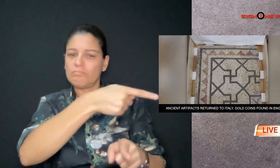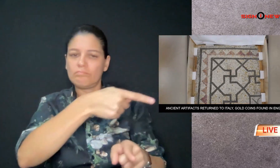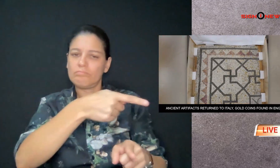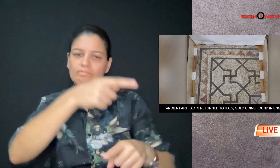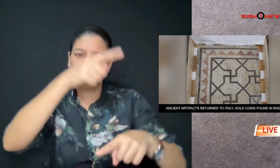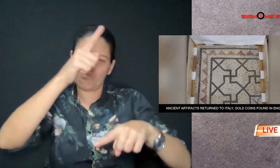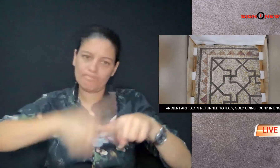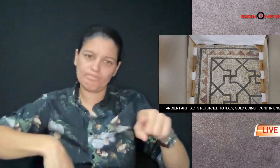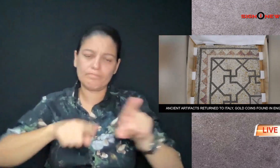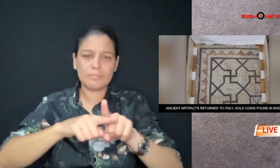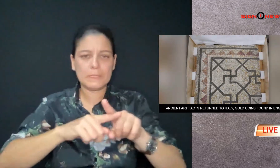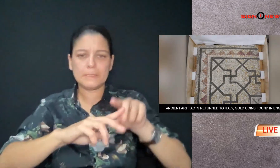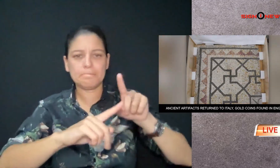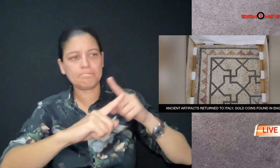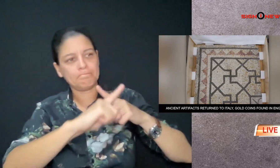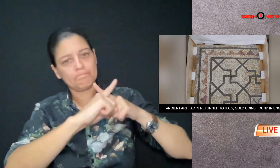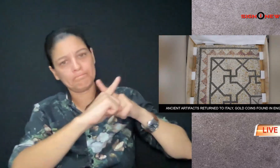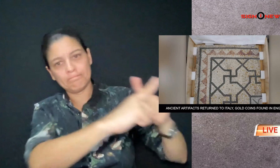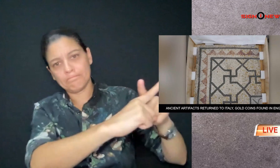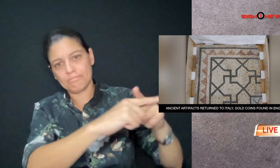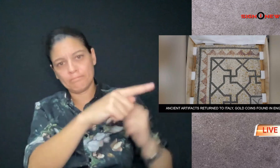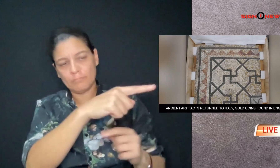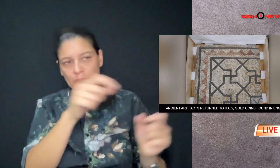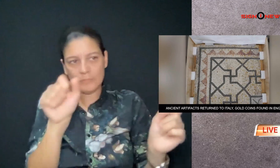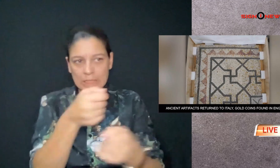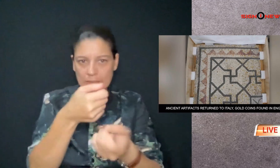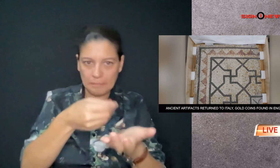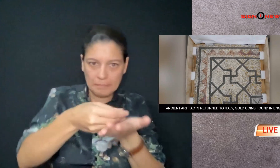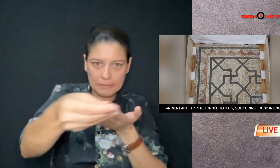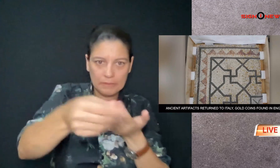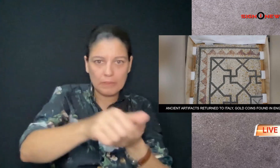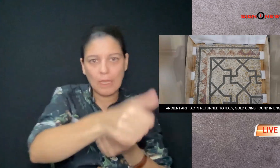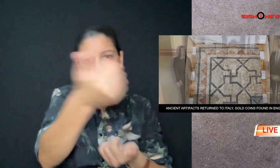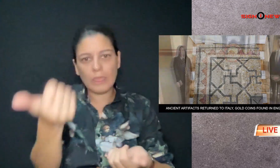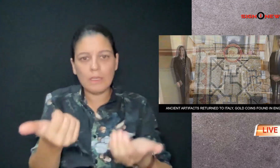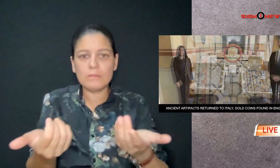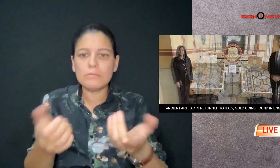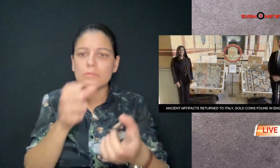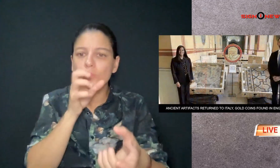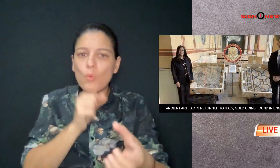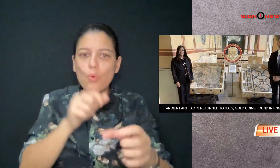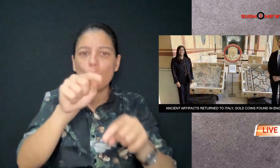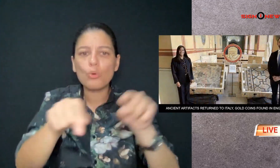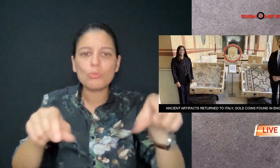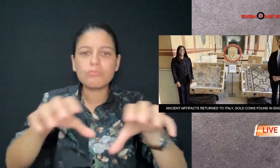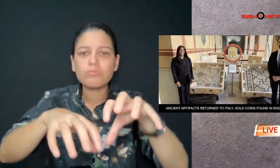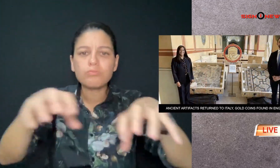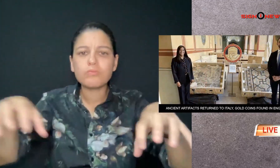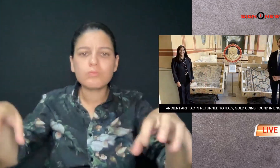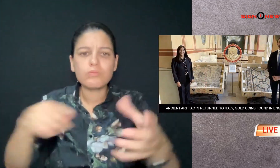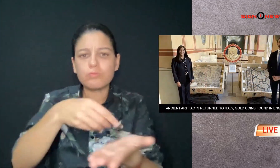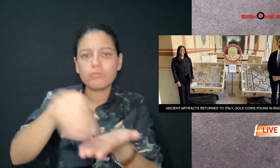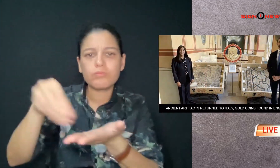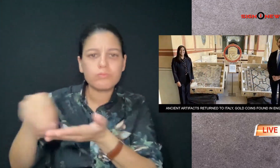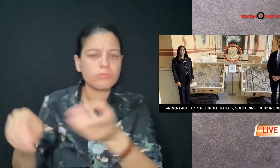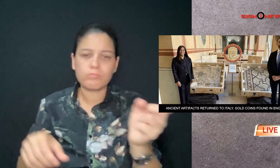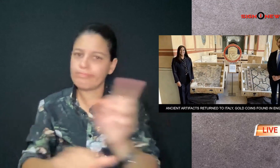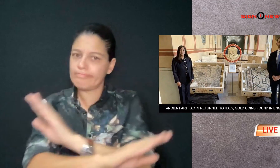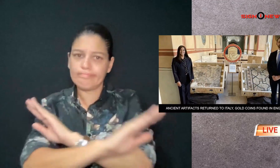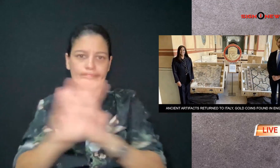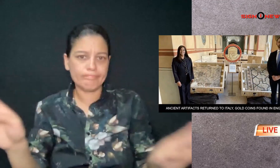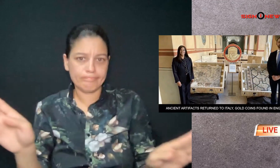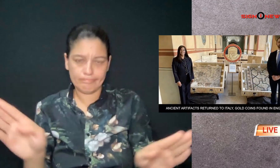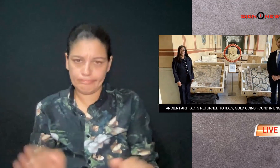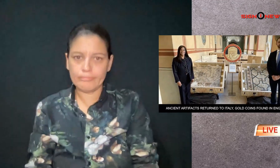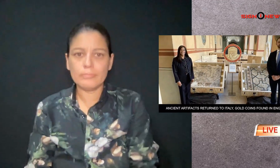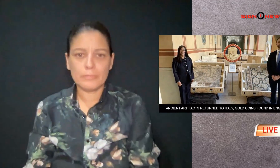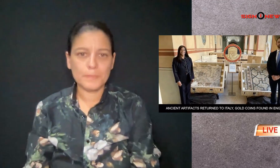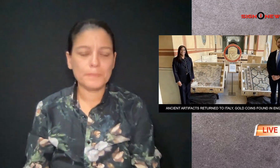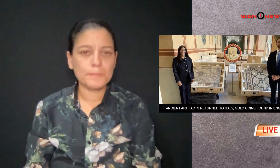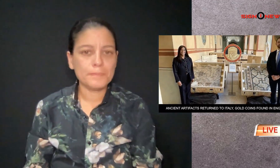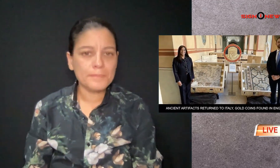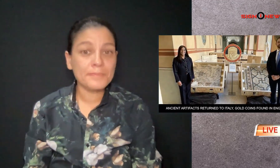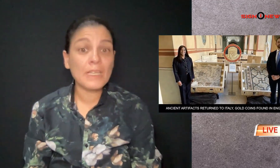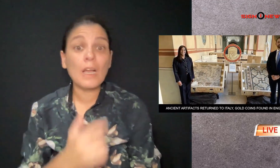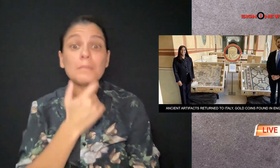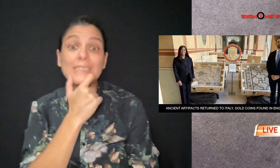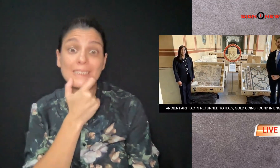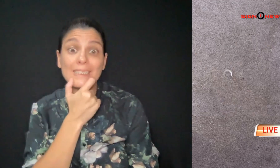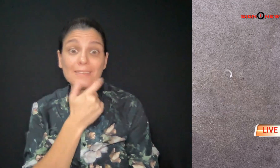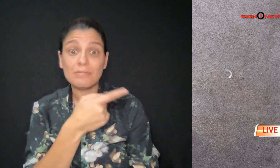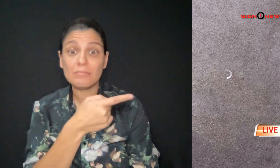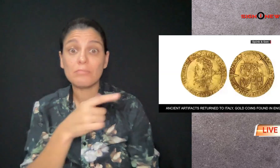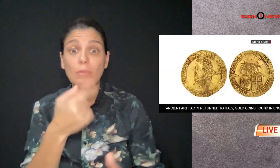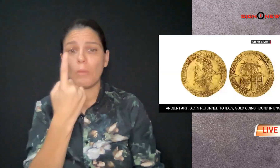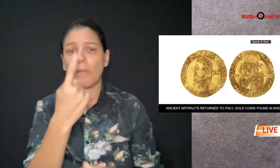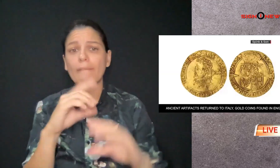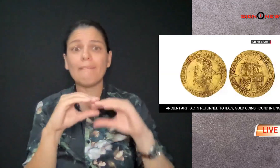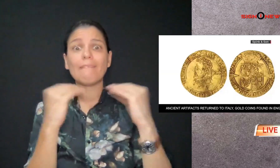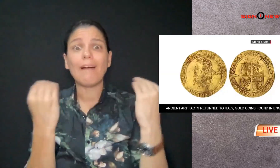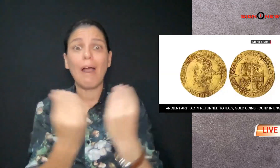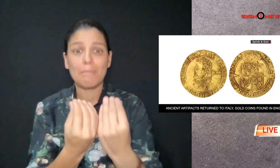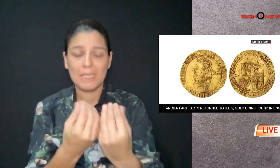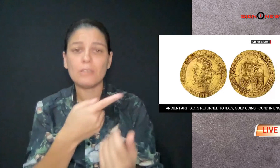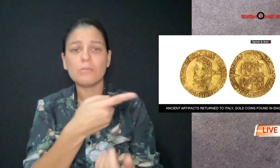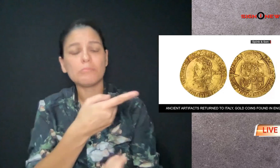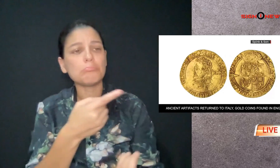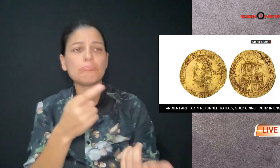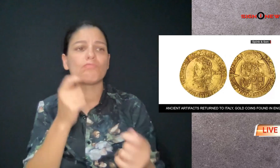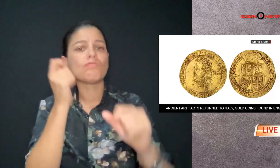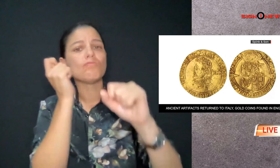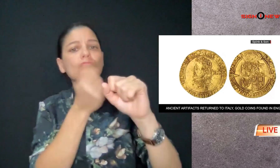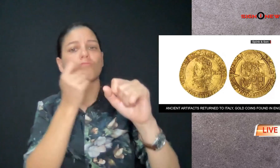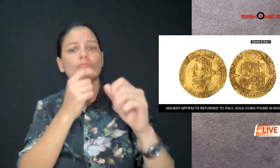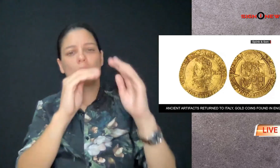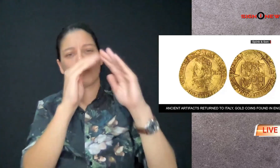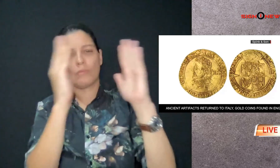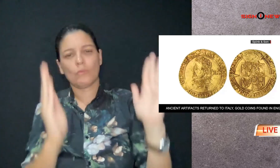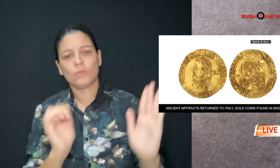banned for life from acquiring antiquities